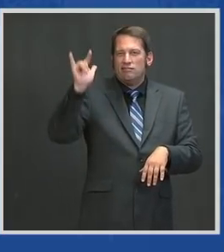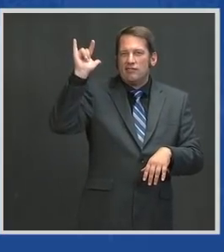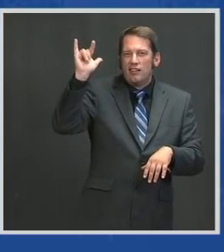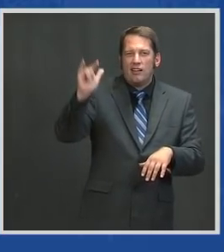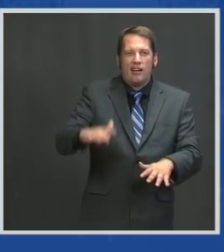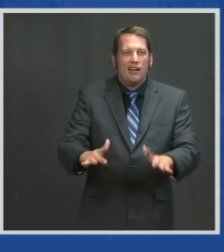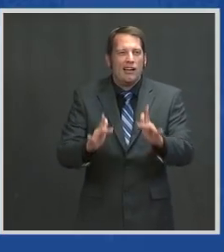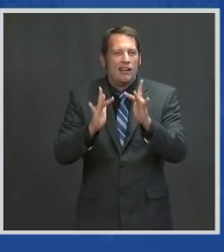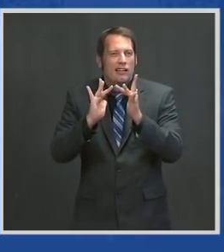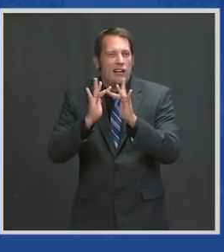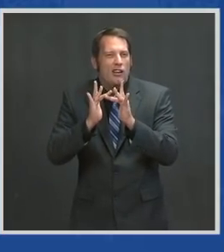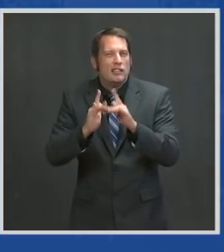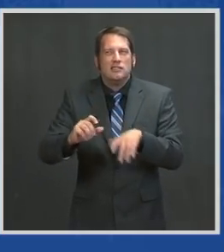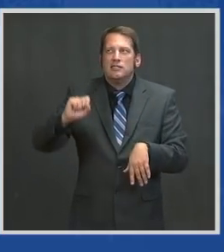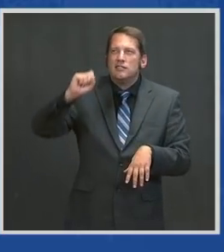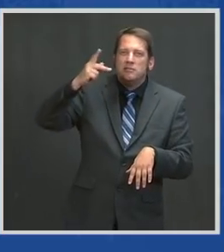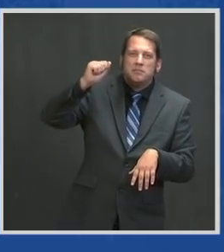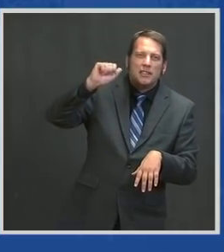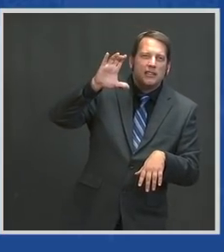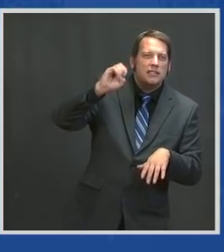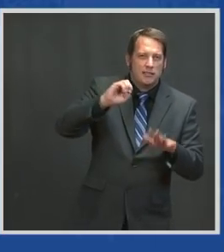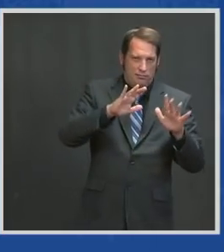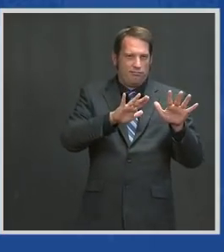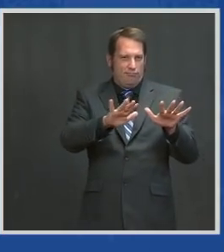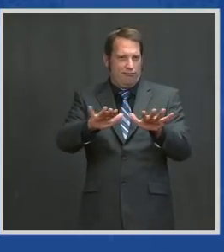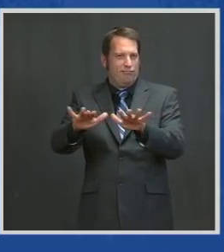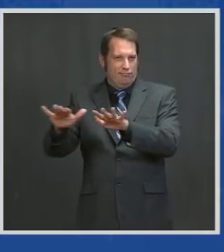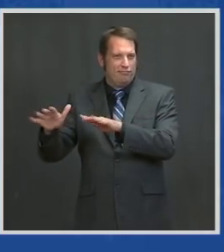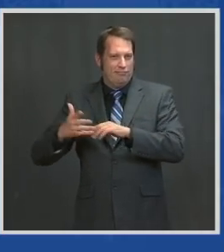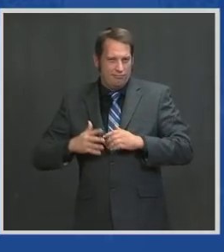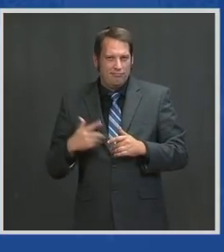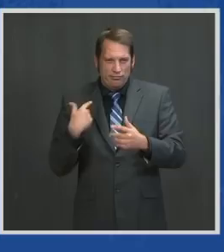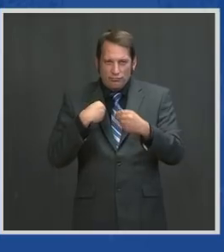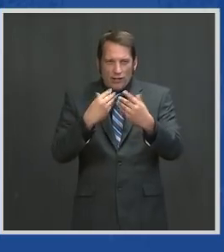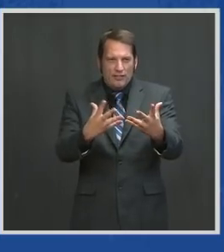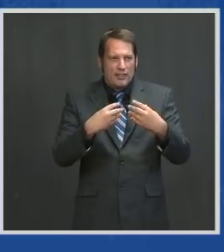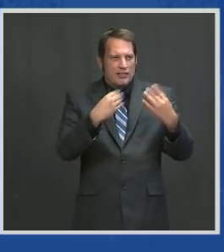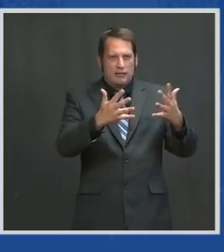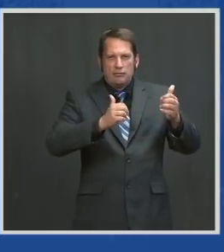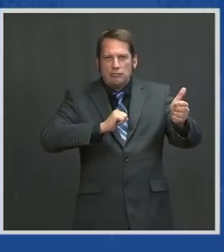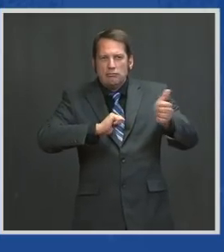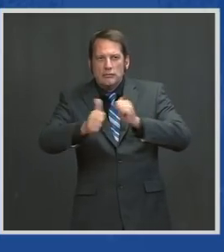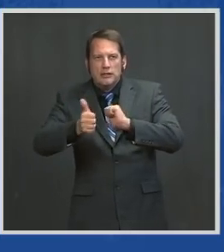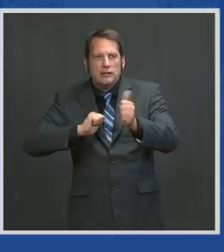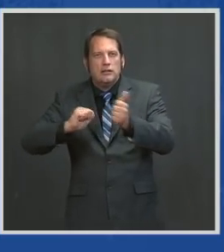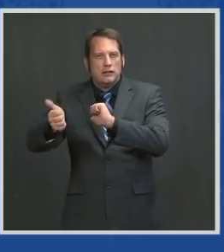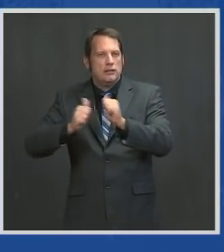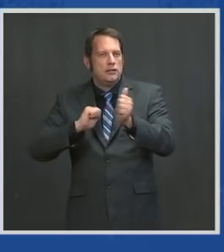And we provide a true competitive advantage that our nation absolutely can depend on.